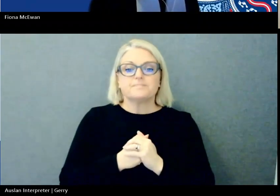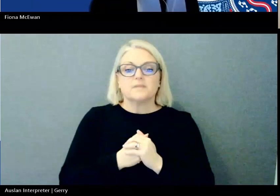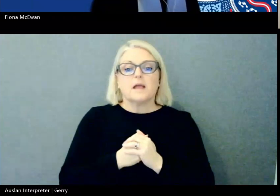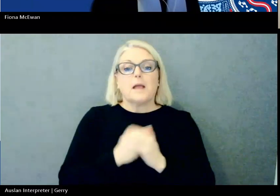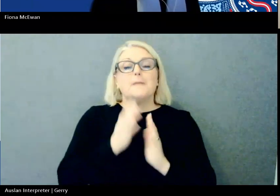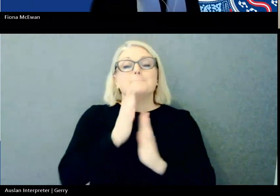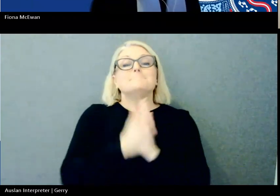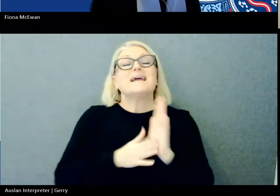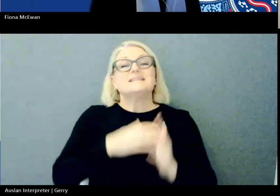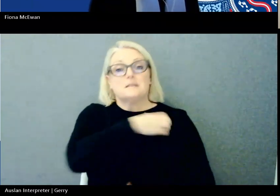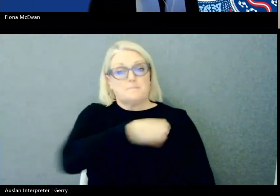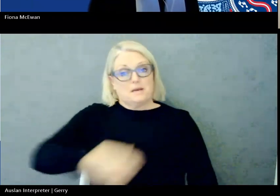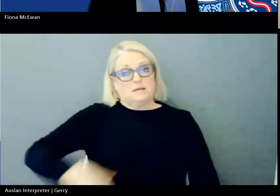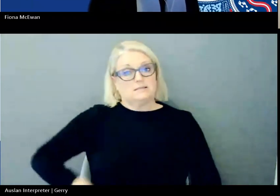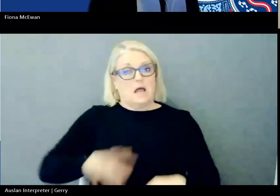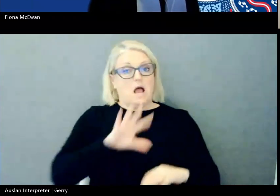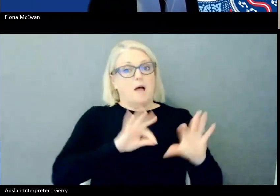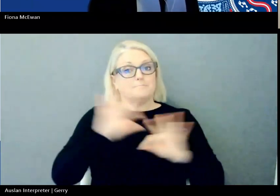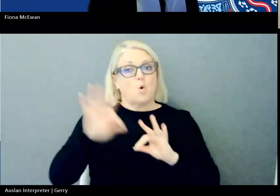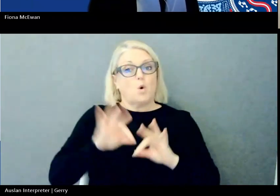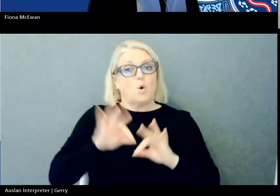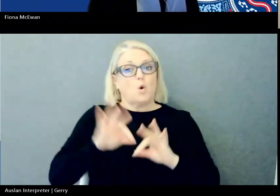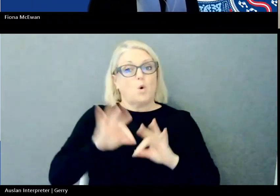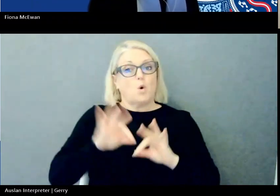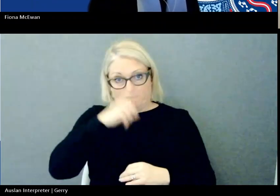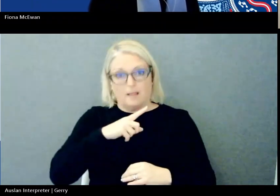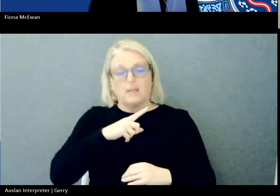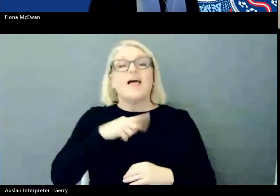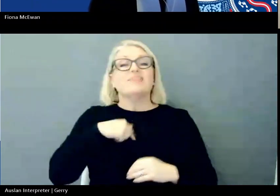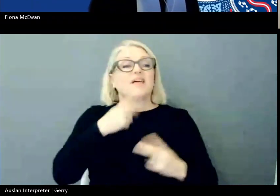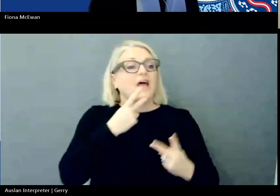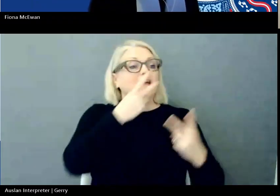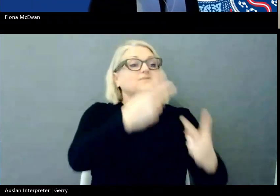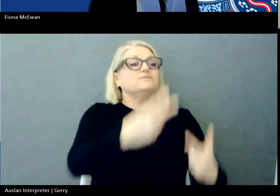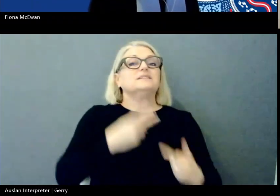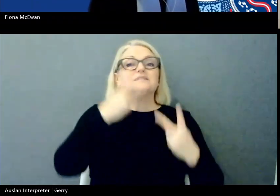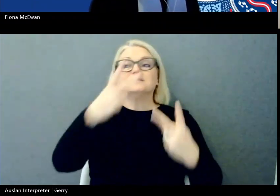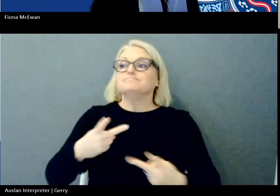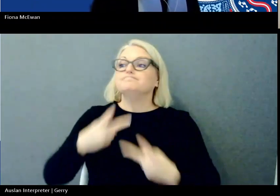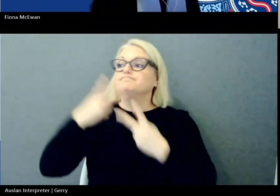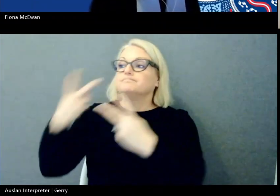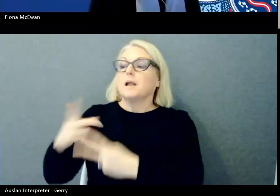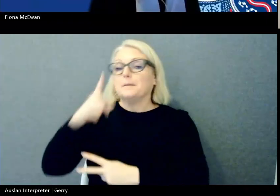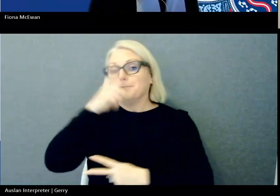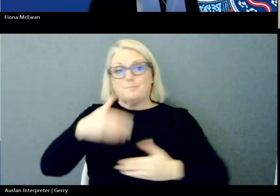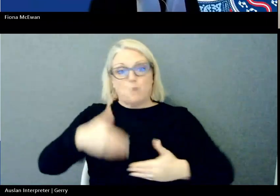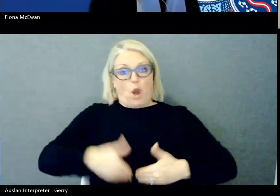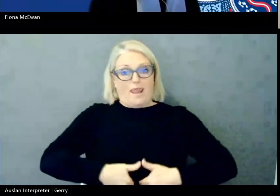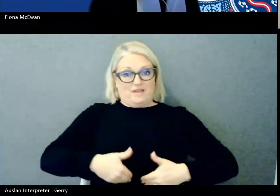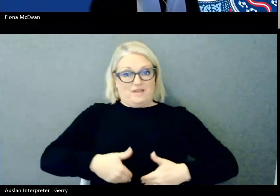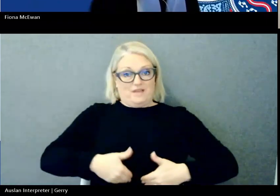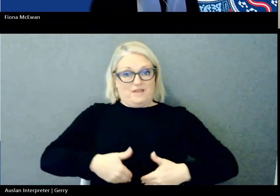who visit people living in residential care in New South Wales. Primarily, that's disability accommodation services,